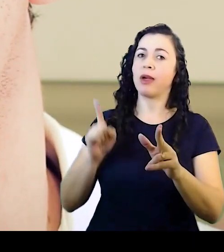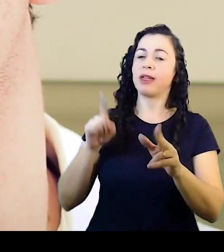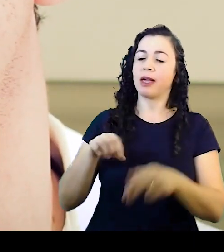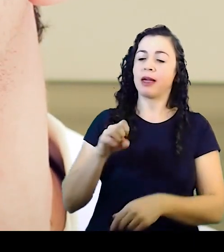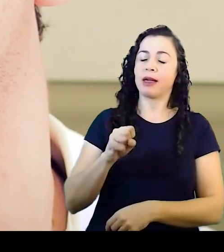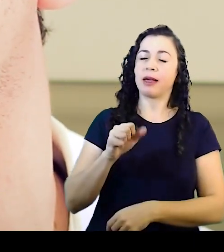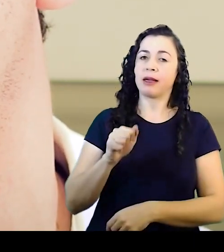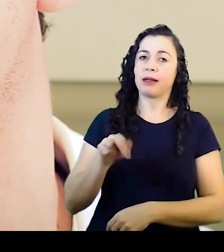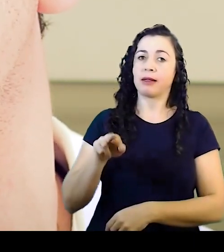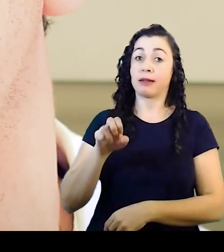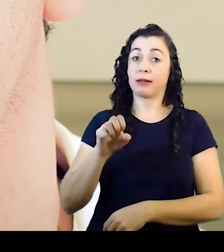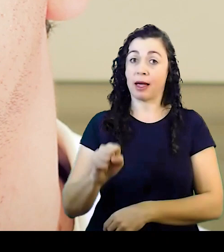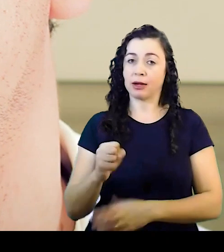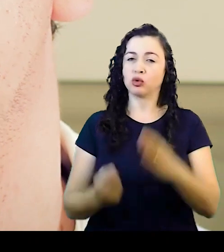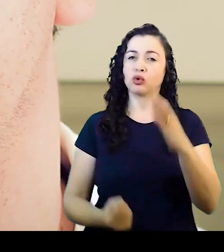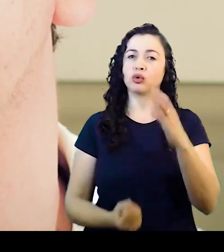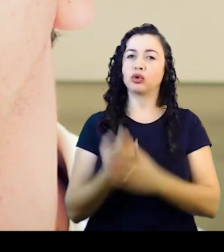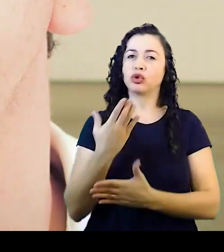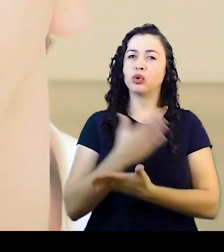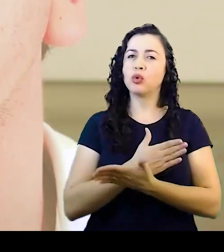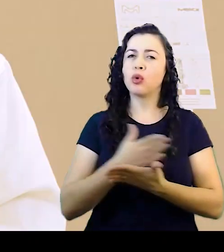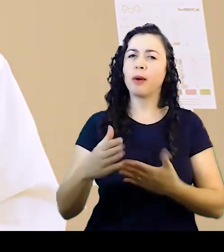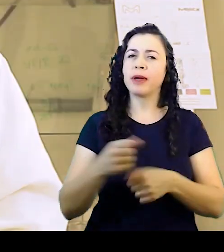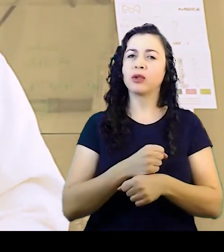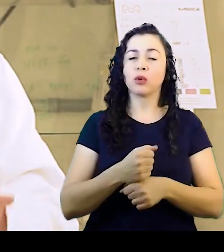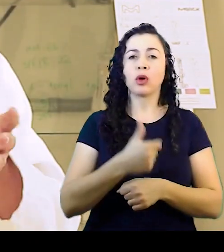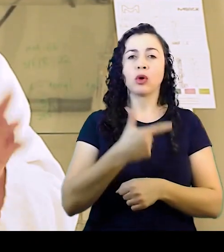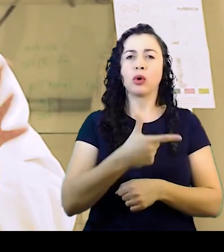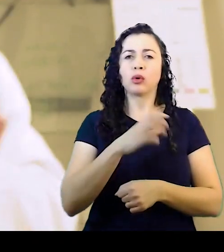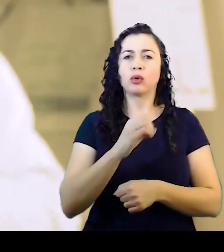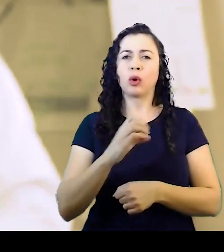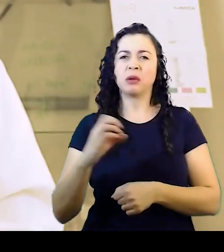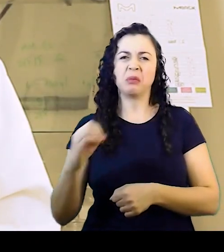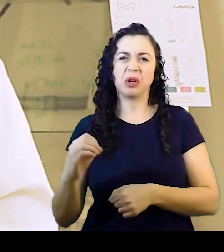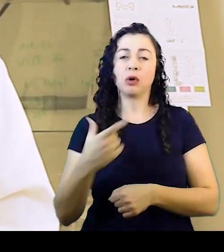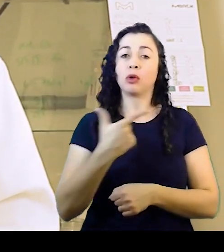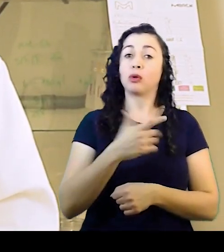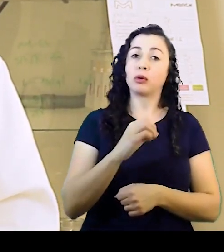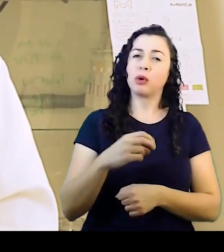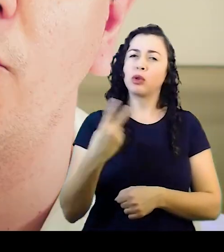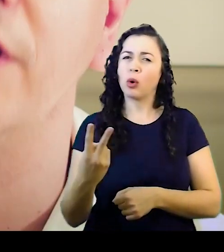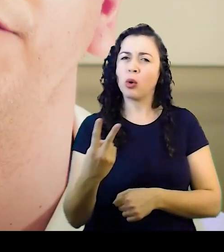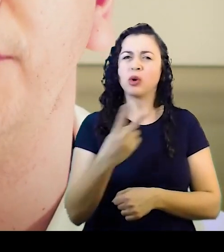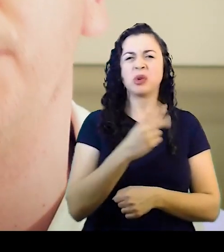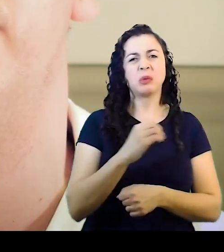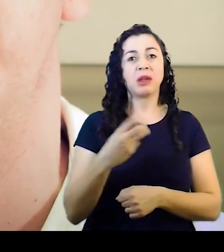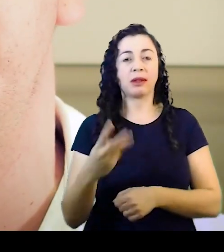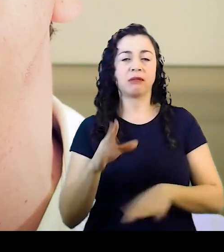with the SARS virus that emerged in the early 2000s, 2002, 2003.